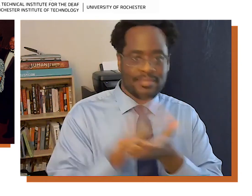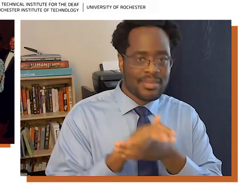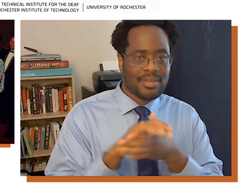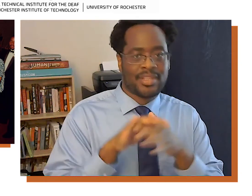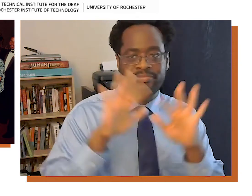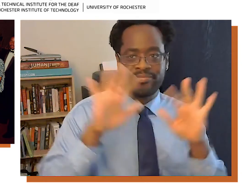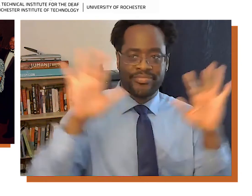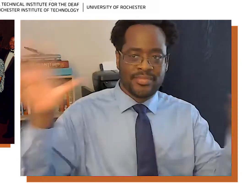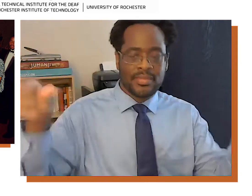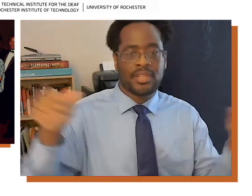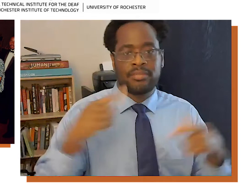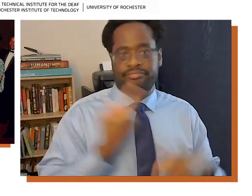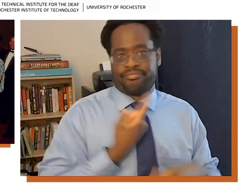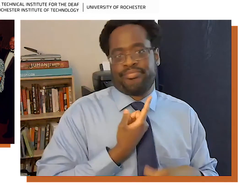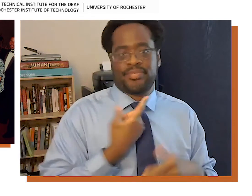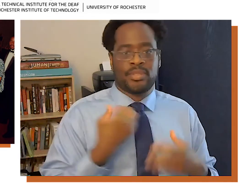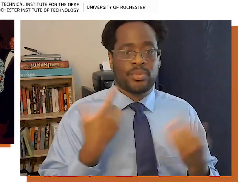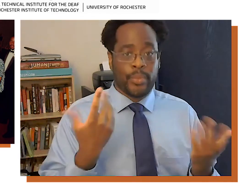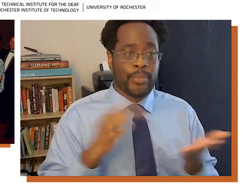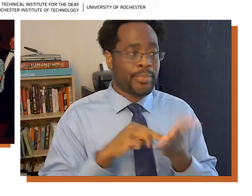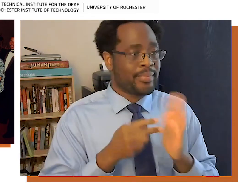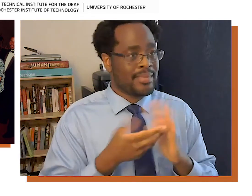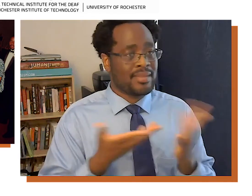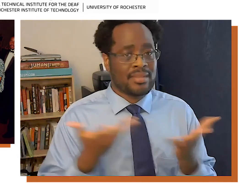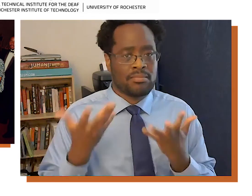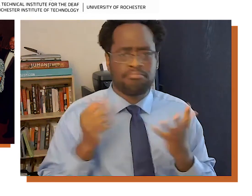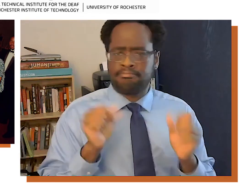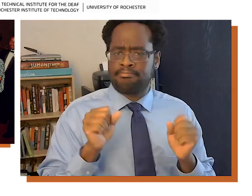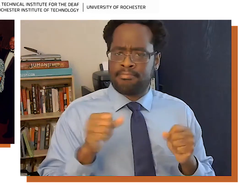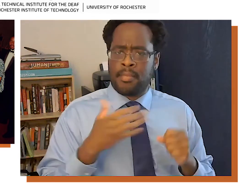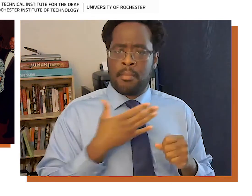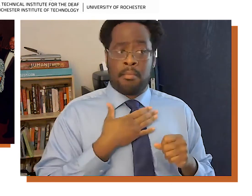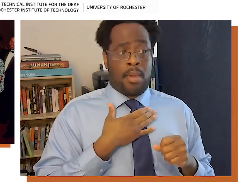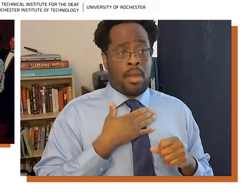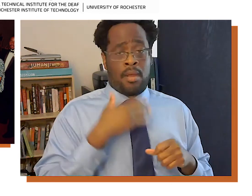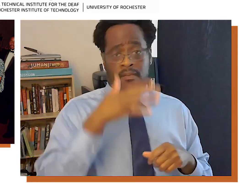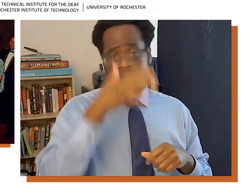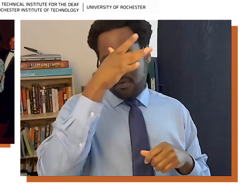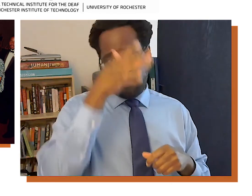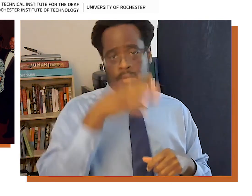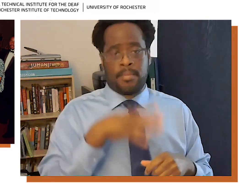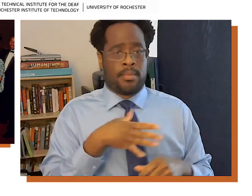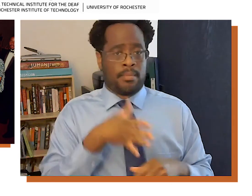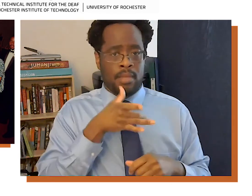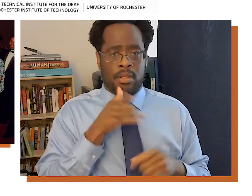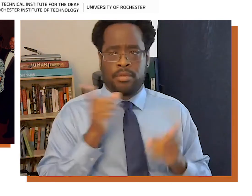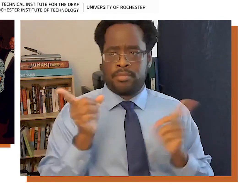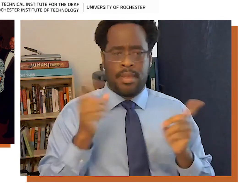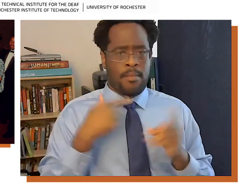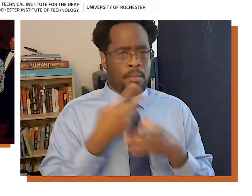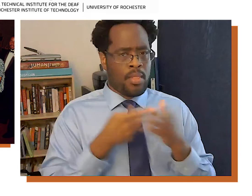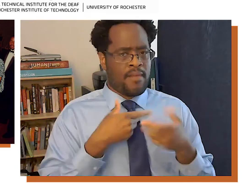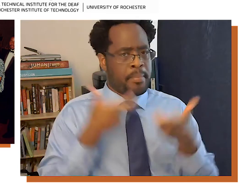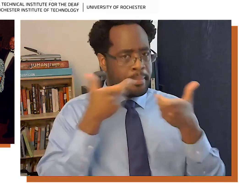My sister had gone off to college, and then she got married, and she had her life, and then I had my brothers,